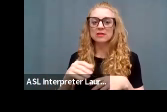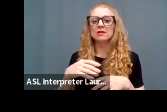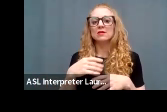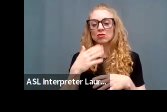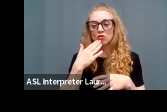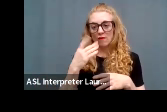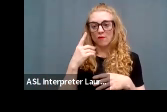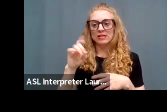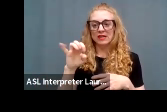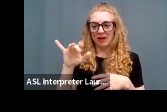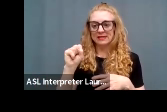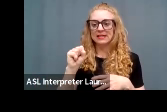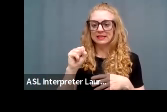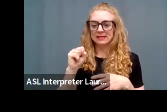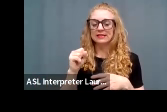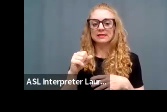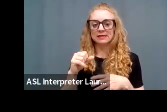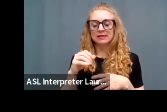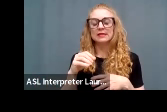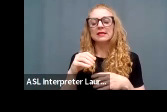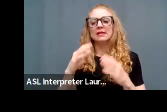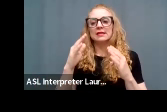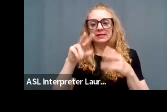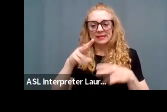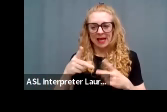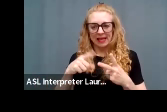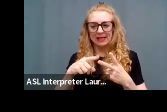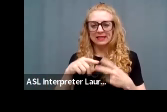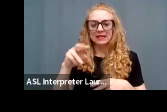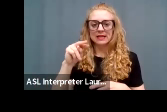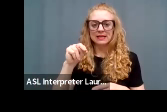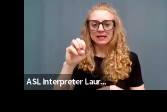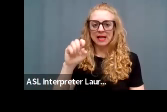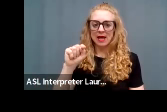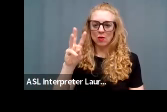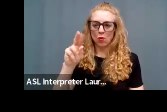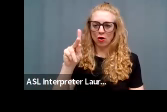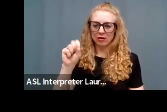like the key but the network so network is how these devices physically physically communicate